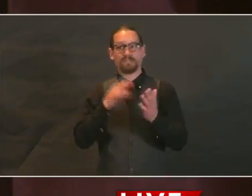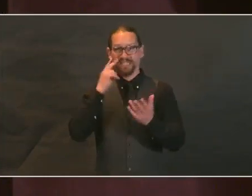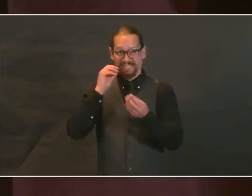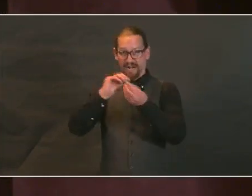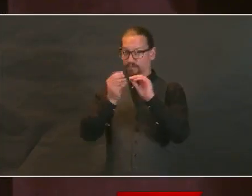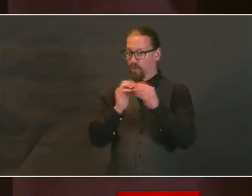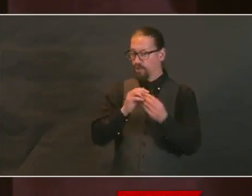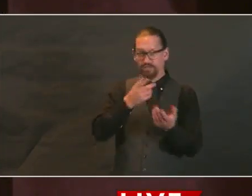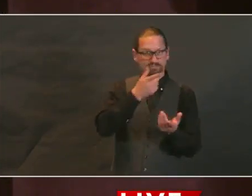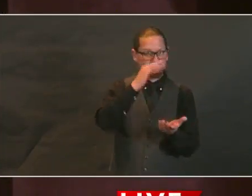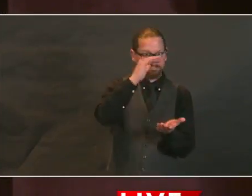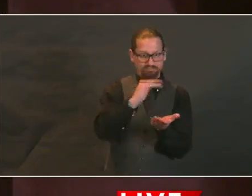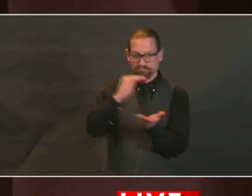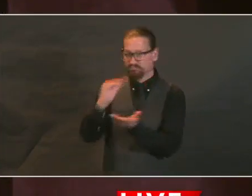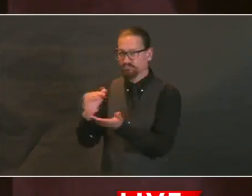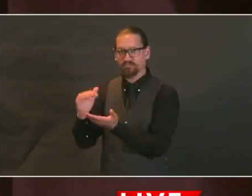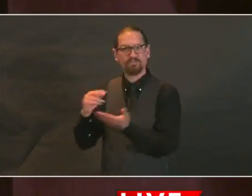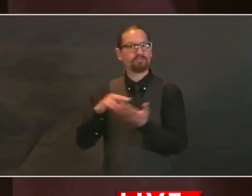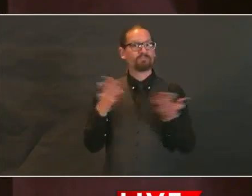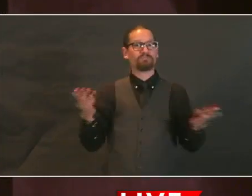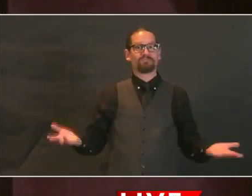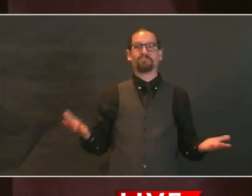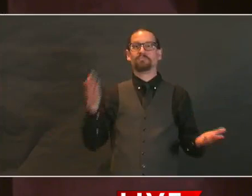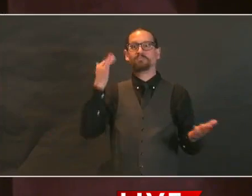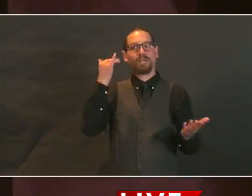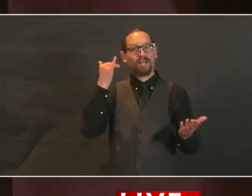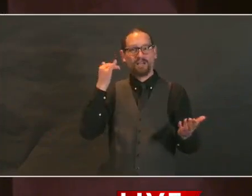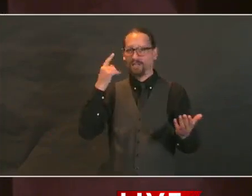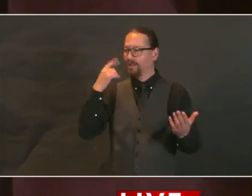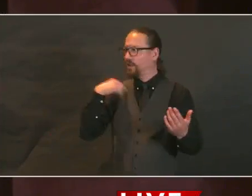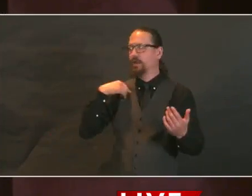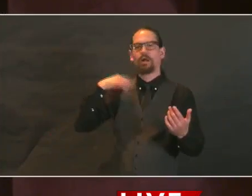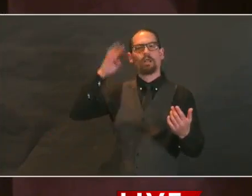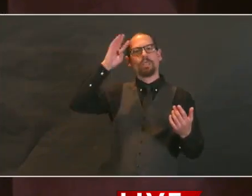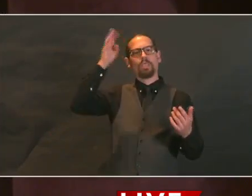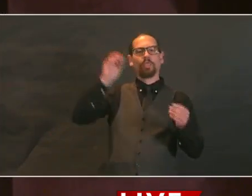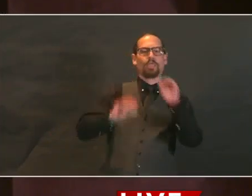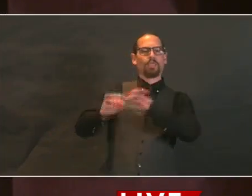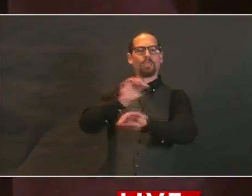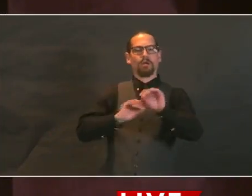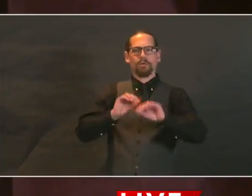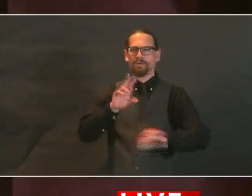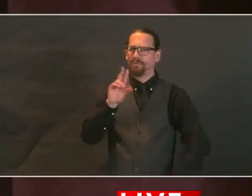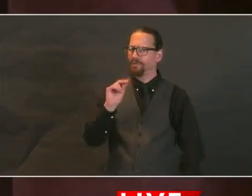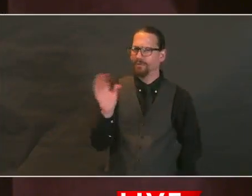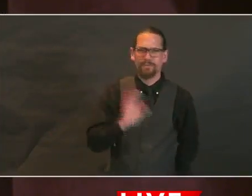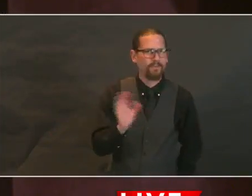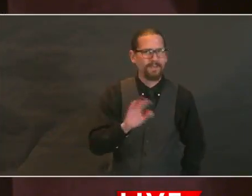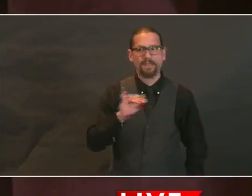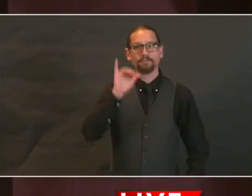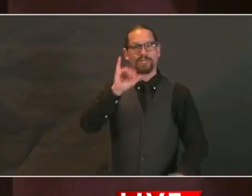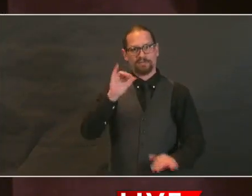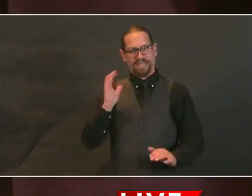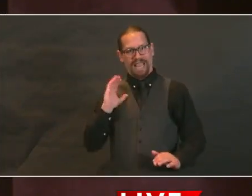DROPPED TO 81 FROM 117. THESE NUMBERS AND TRENDS ARE NOT HAPPENING BY ACCIDENT. THEY